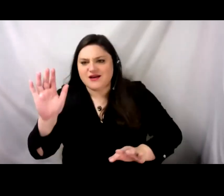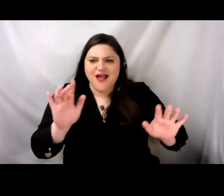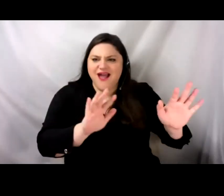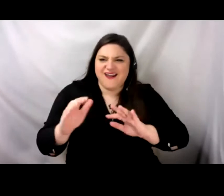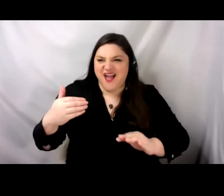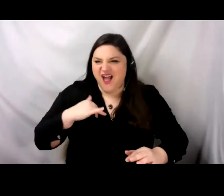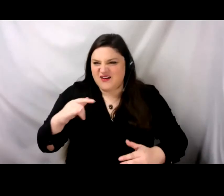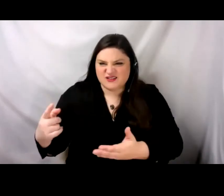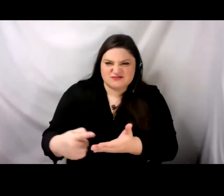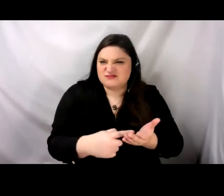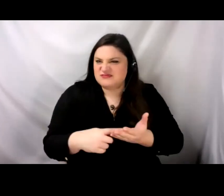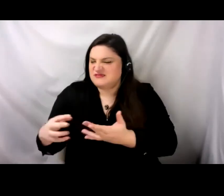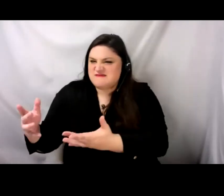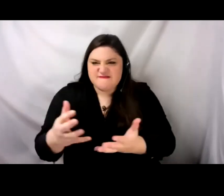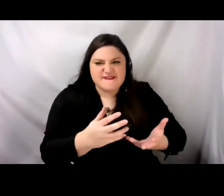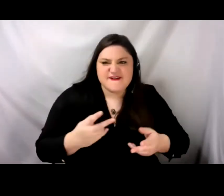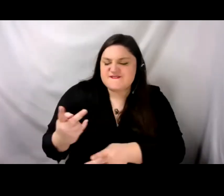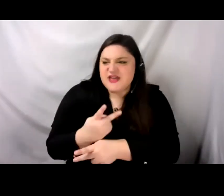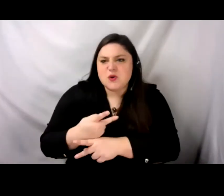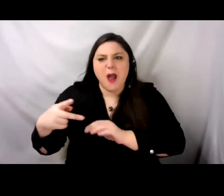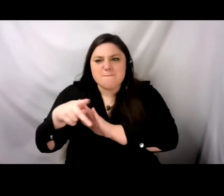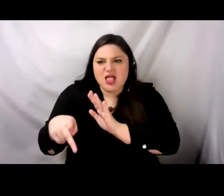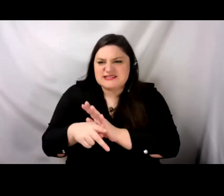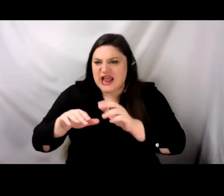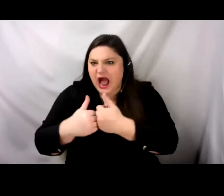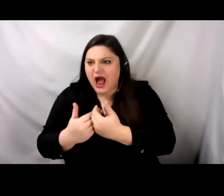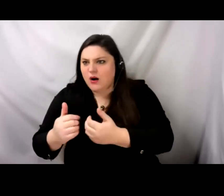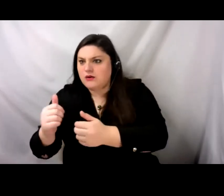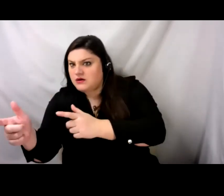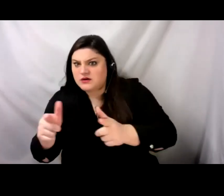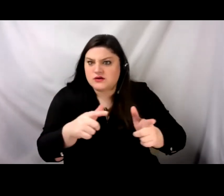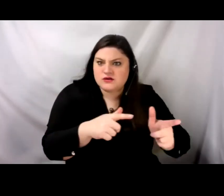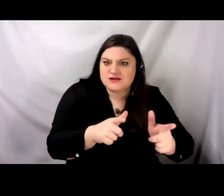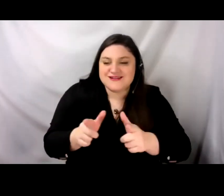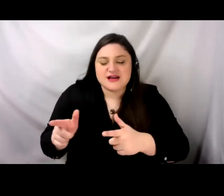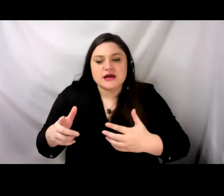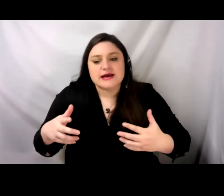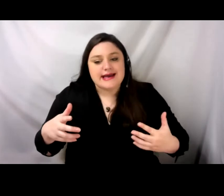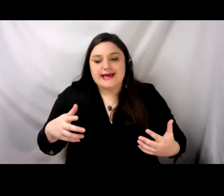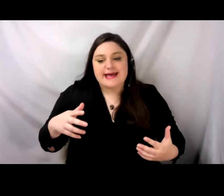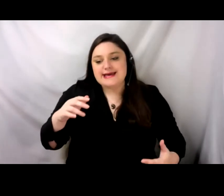and trying to figure out how the policy can be managed. That is a very imperfect process.